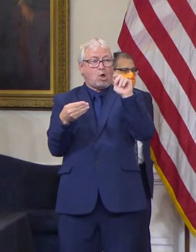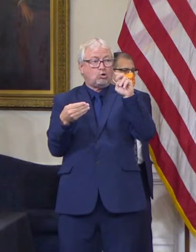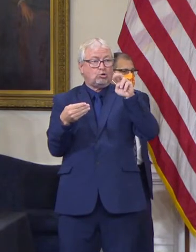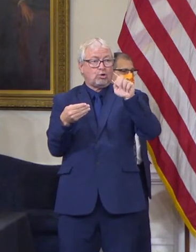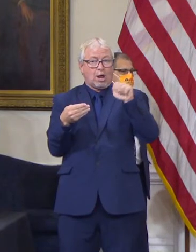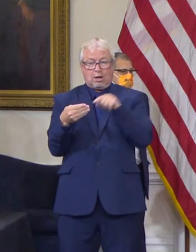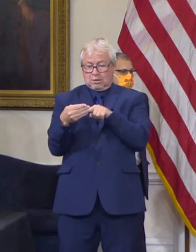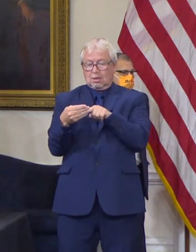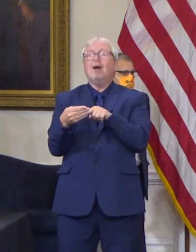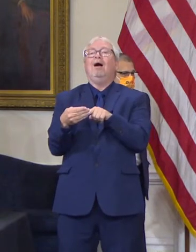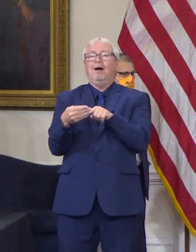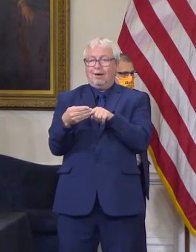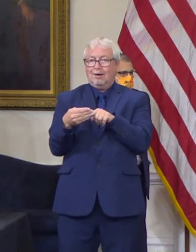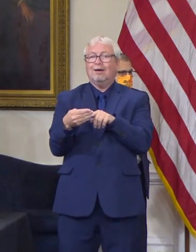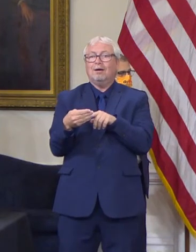you are also eligible for a booster shot.